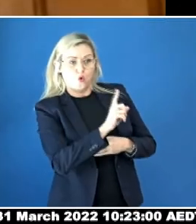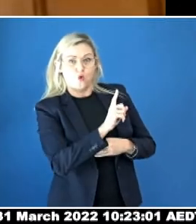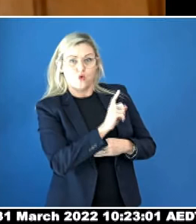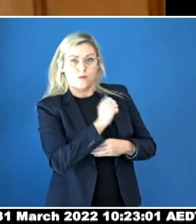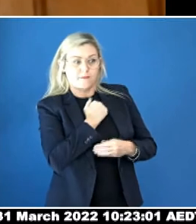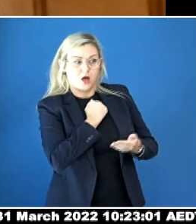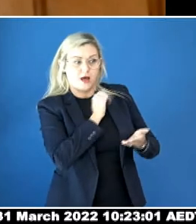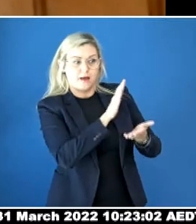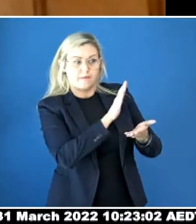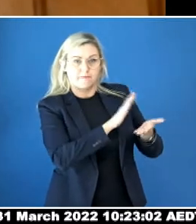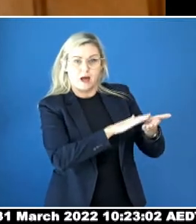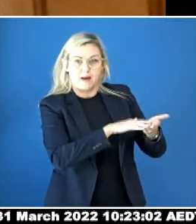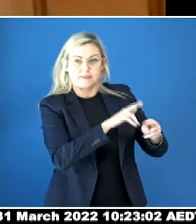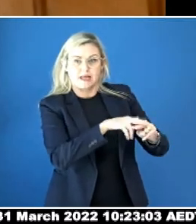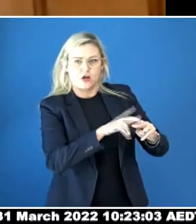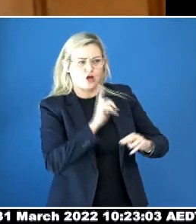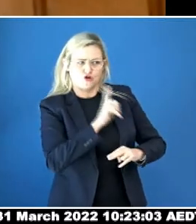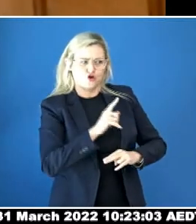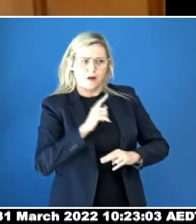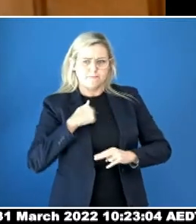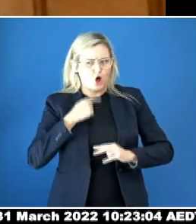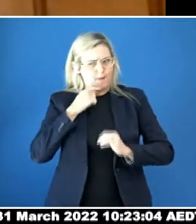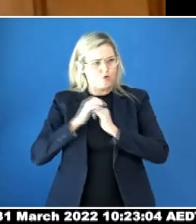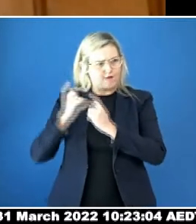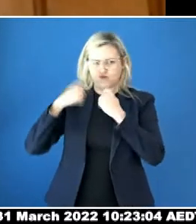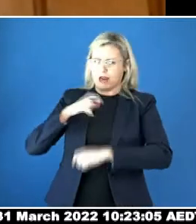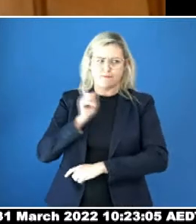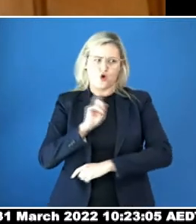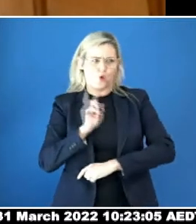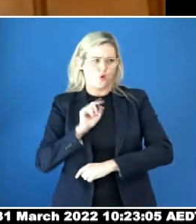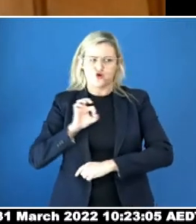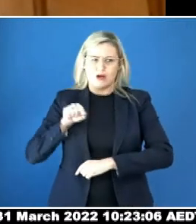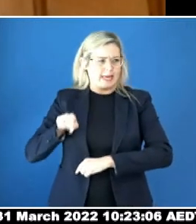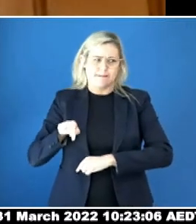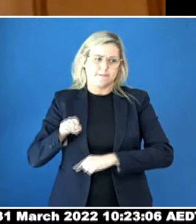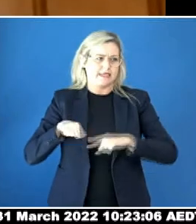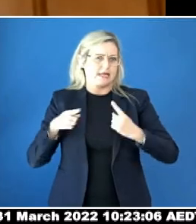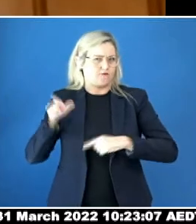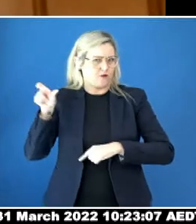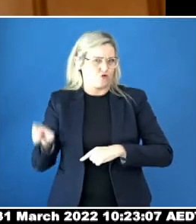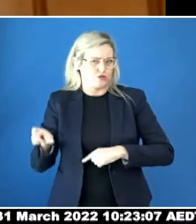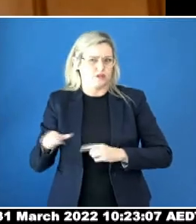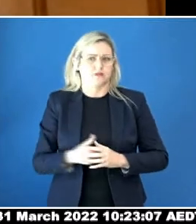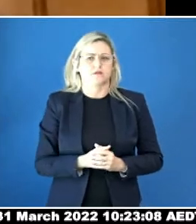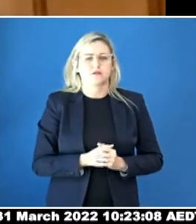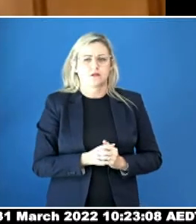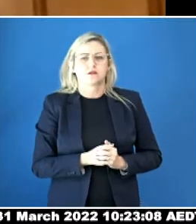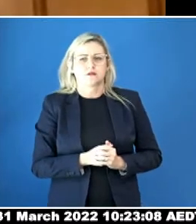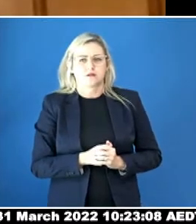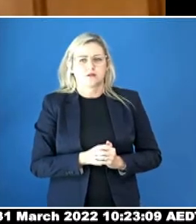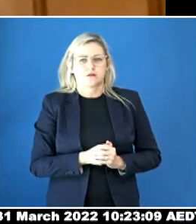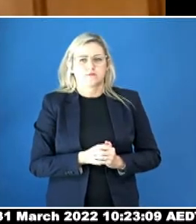so I said to them, "It's not my boyfriend." And kept repeating it,